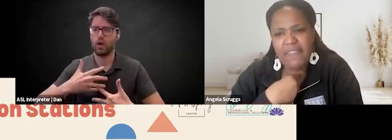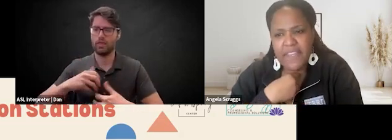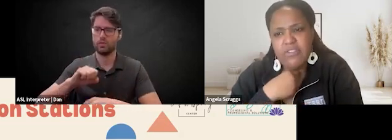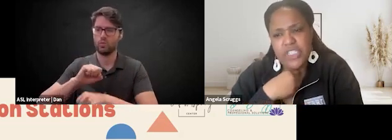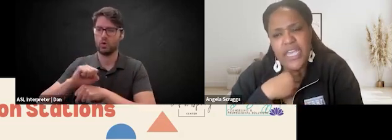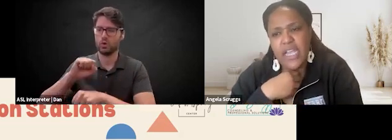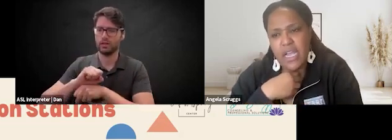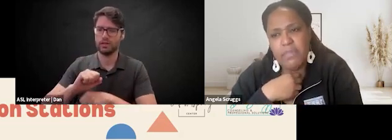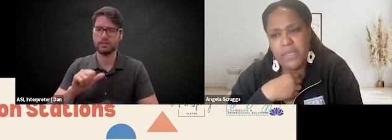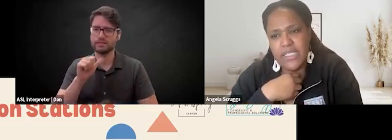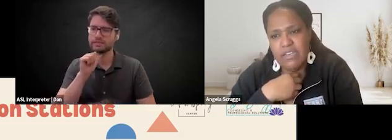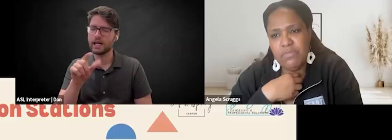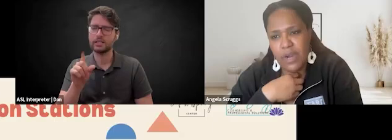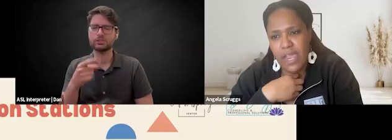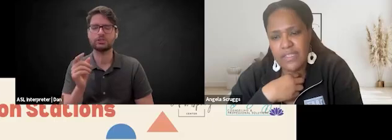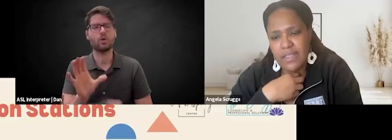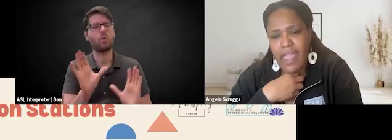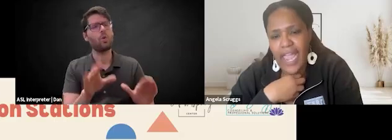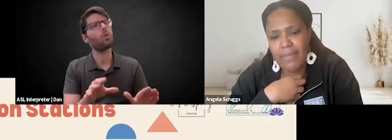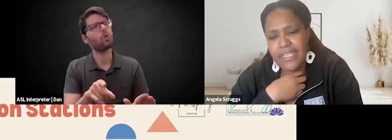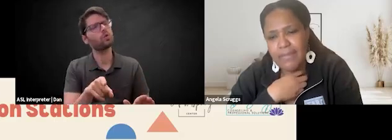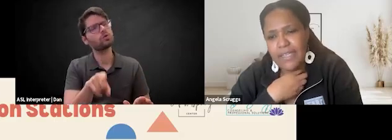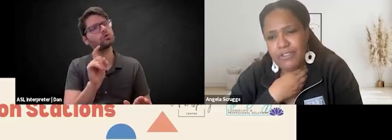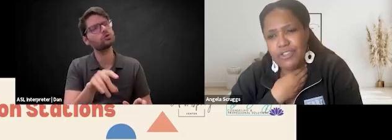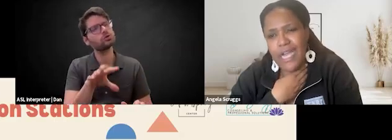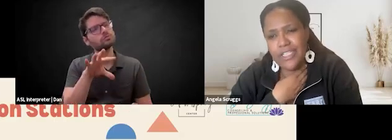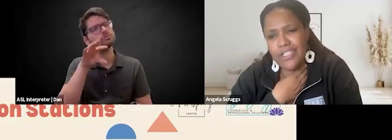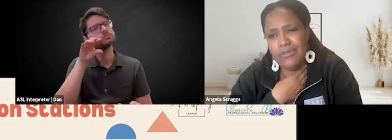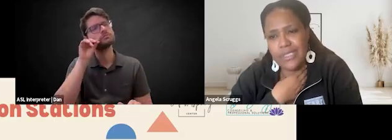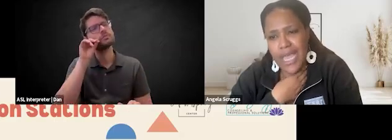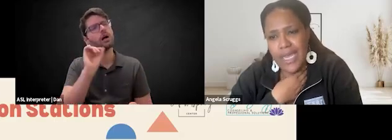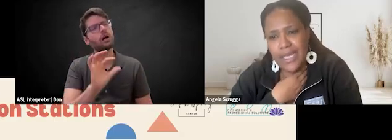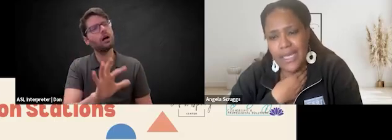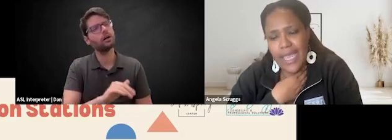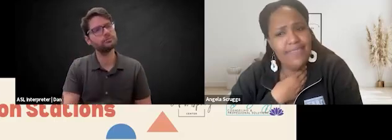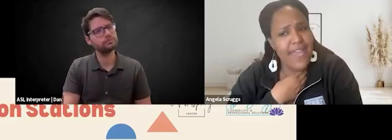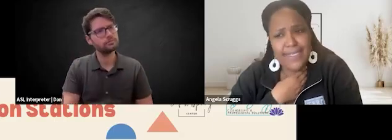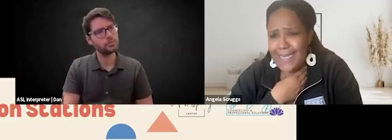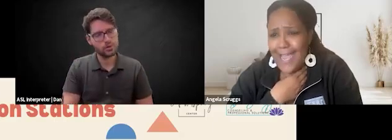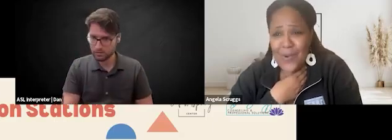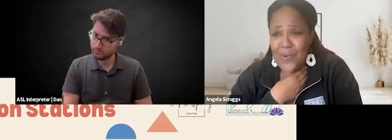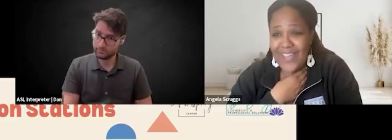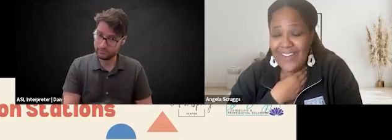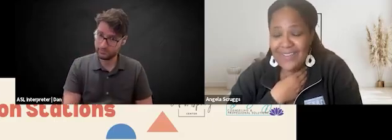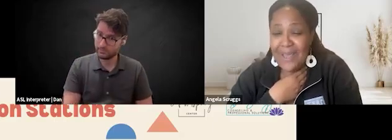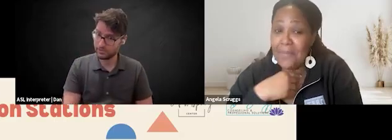"I think you should take a couple of deep breaths." How many times have you tried to use that, and that did not go well?